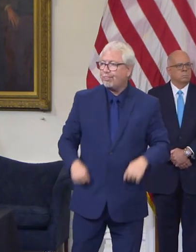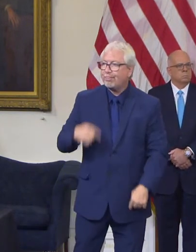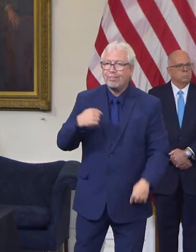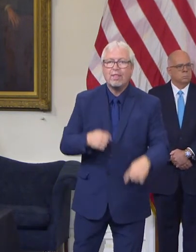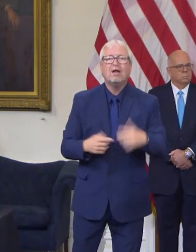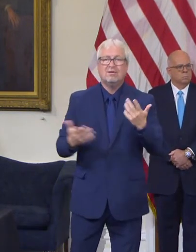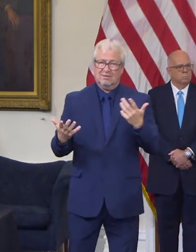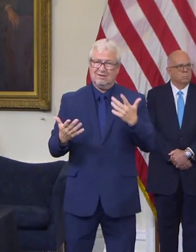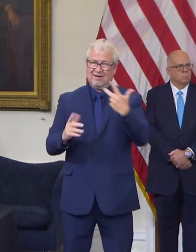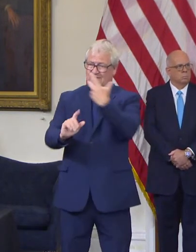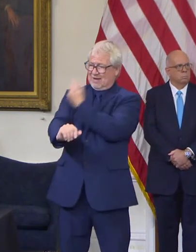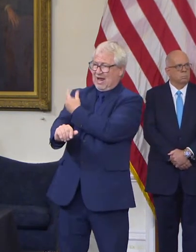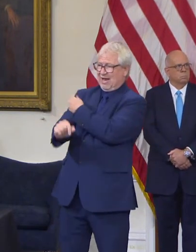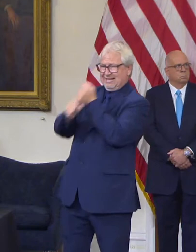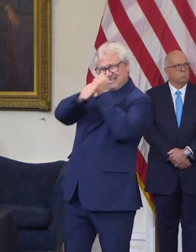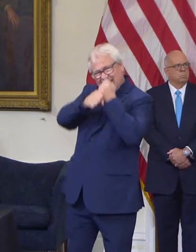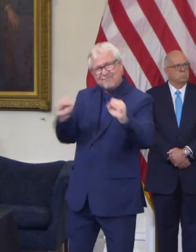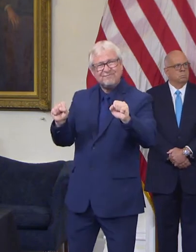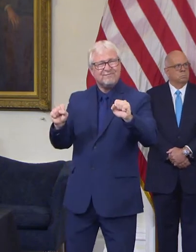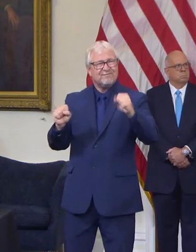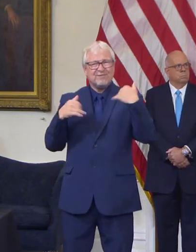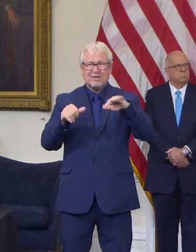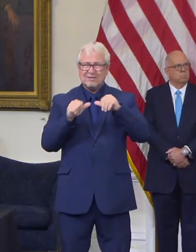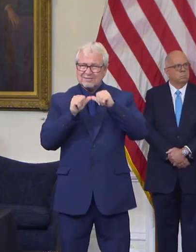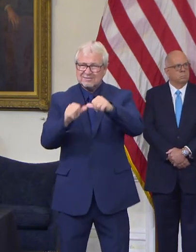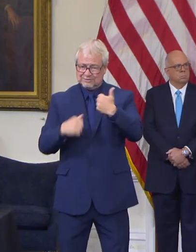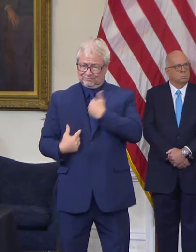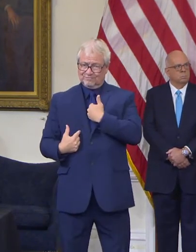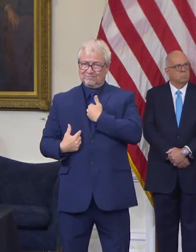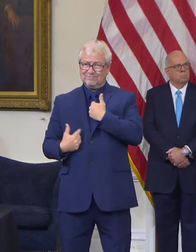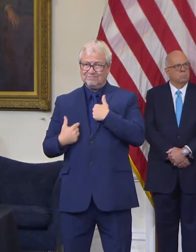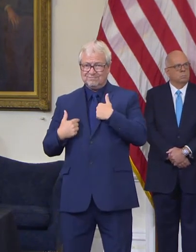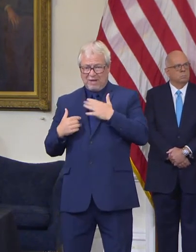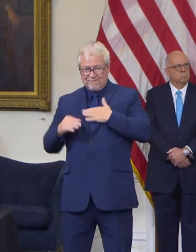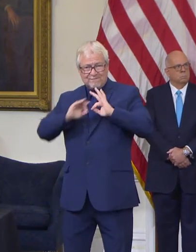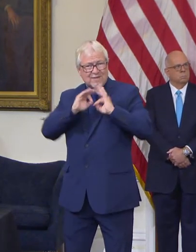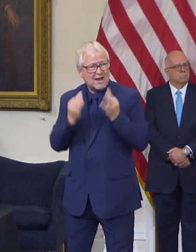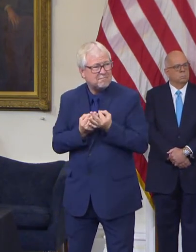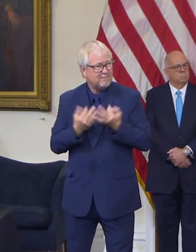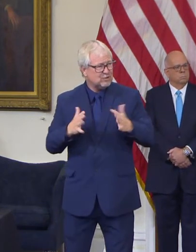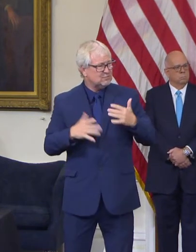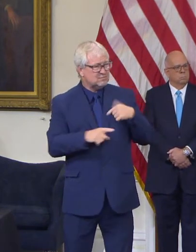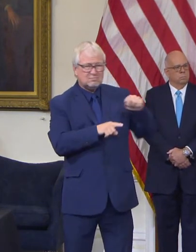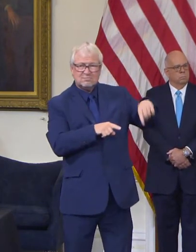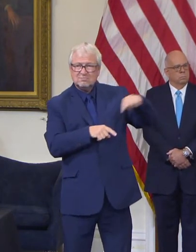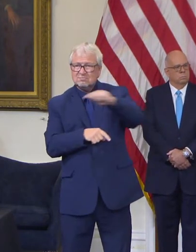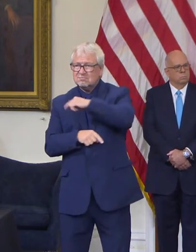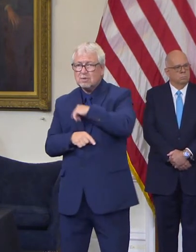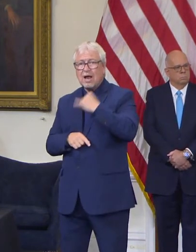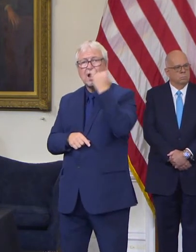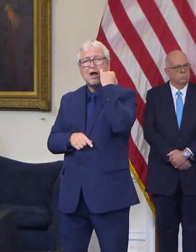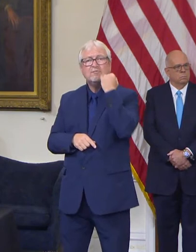Please get the answers from reliable resources. Vaccines are safe and effective. I wouldn't have gotten one myself and